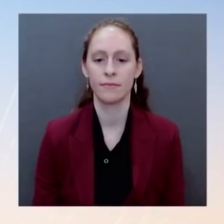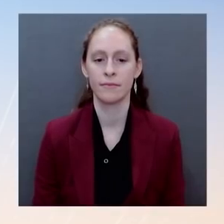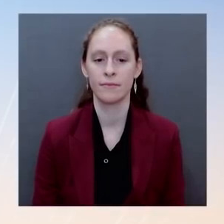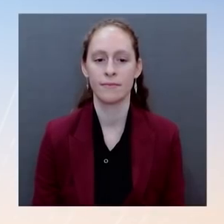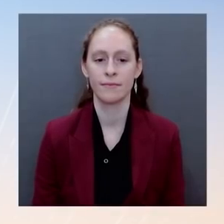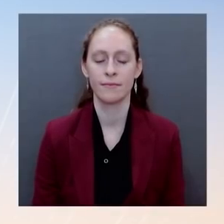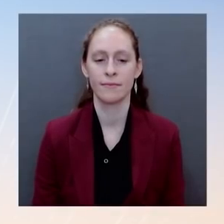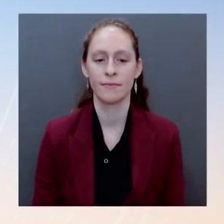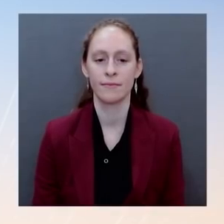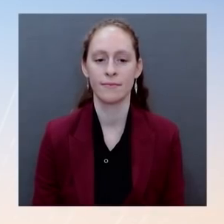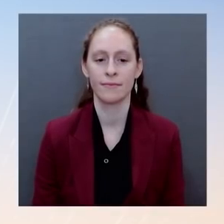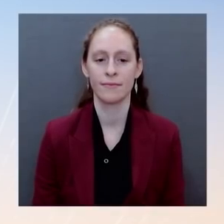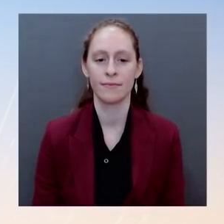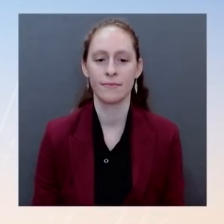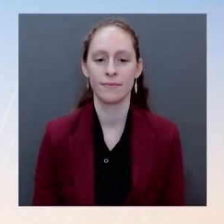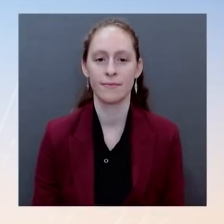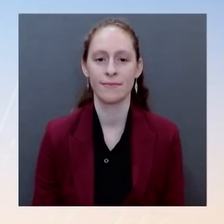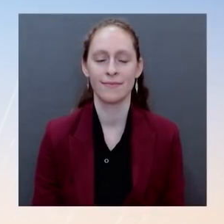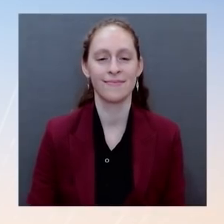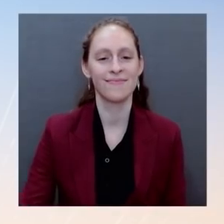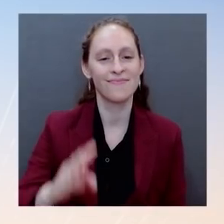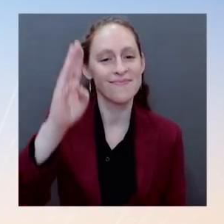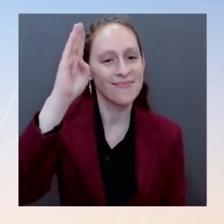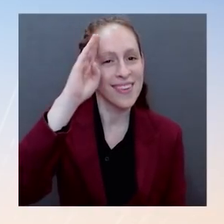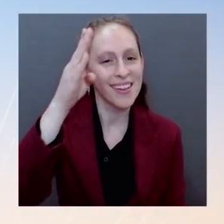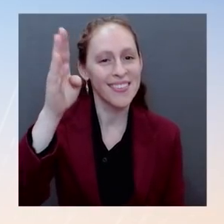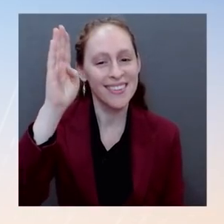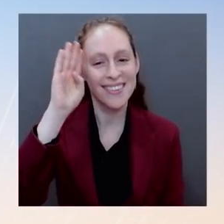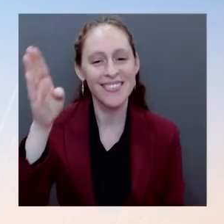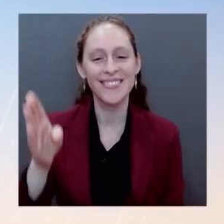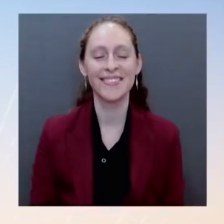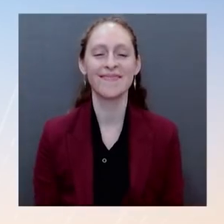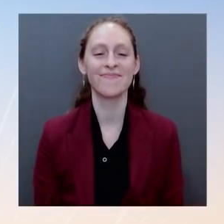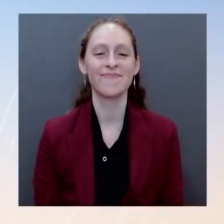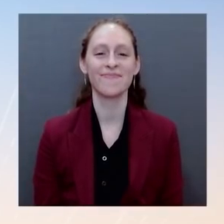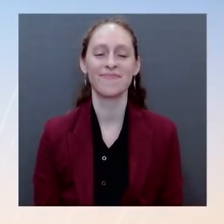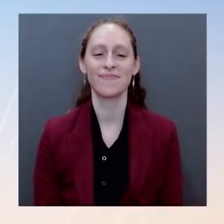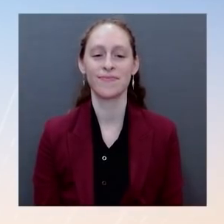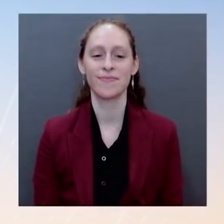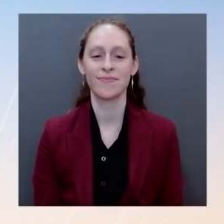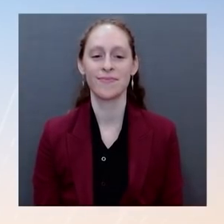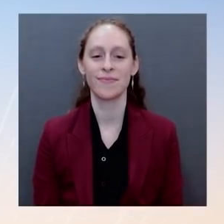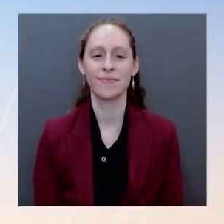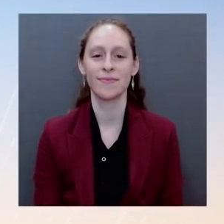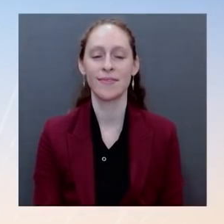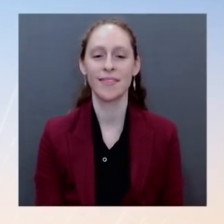Ms. Psaki: Hi, everyone. The Press: Hello. Ms. Psaki: Okay. We have a very special guest --